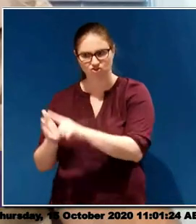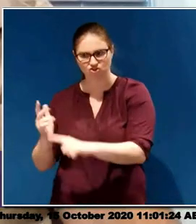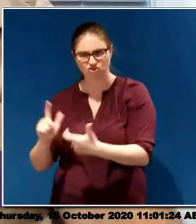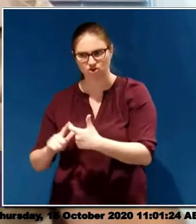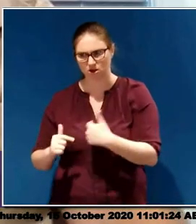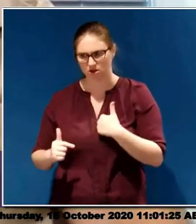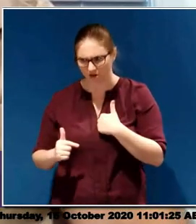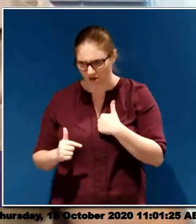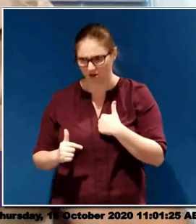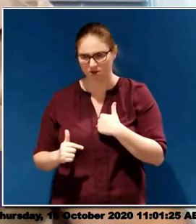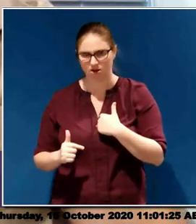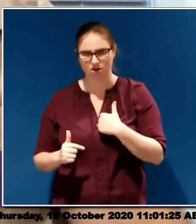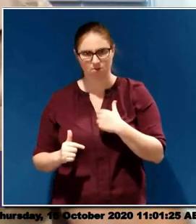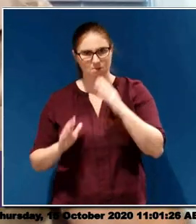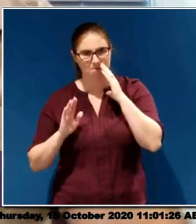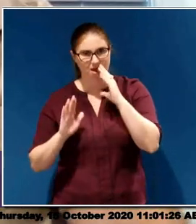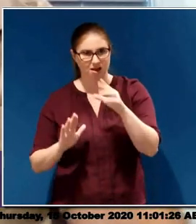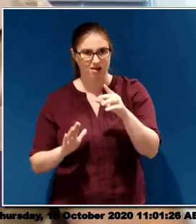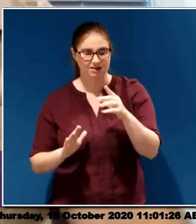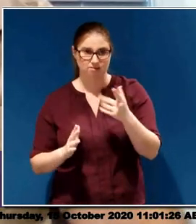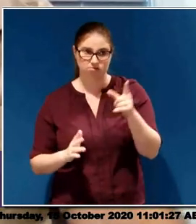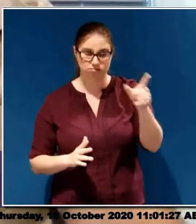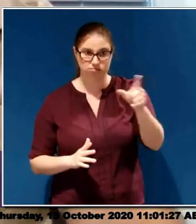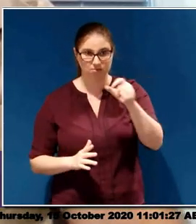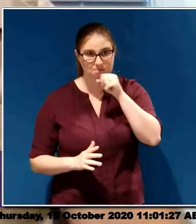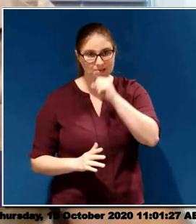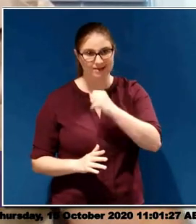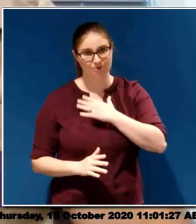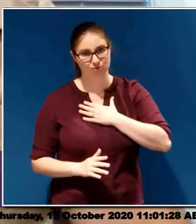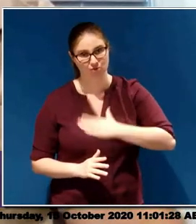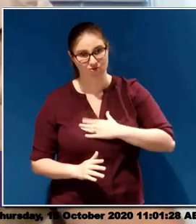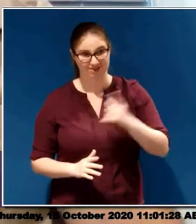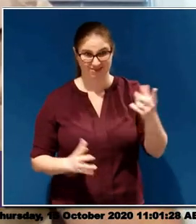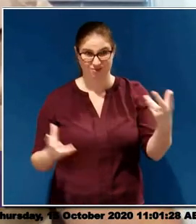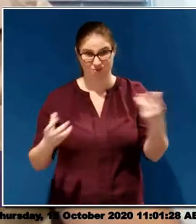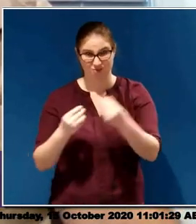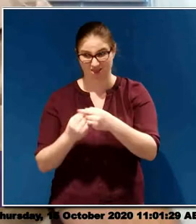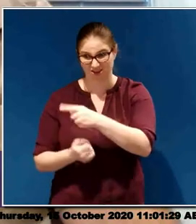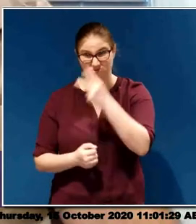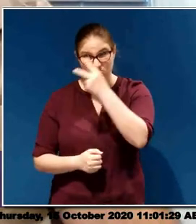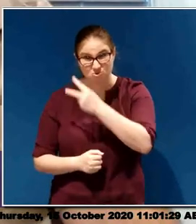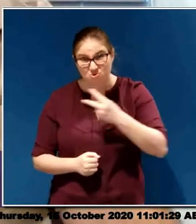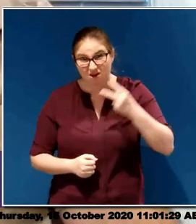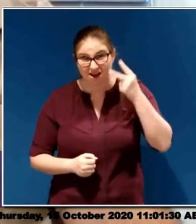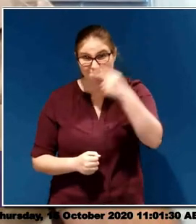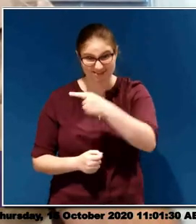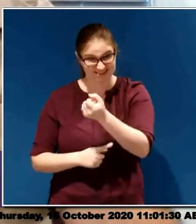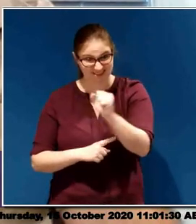poor man, dealing with him for two hours, and they just tried really hard.